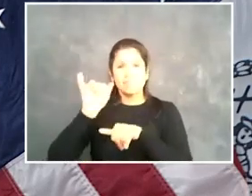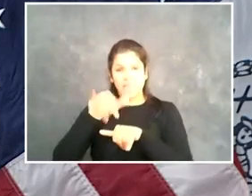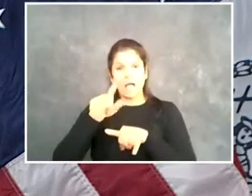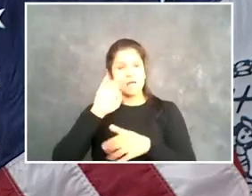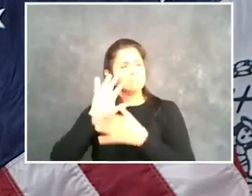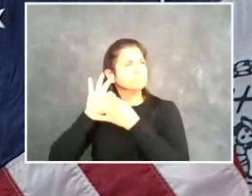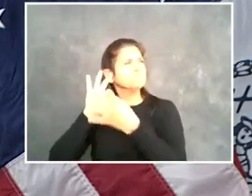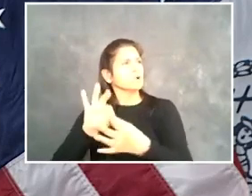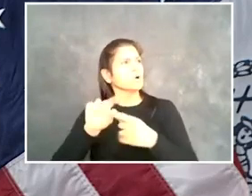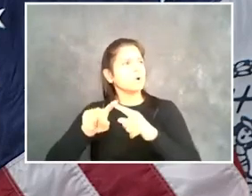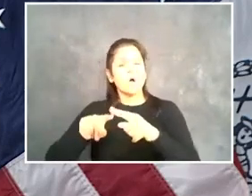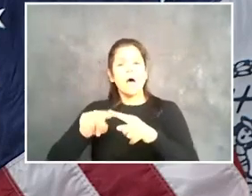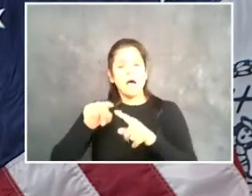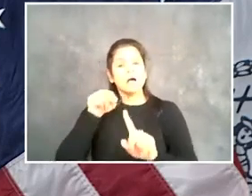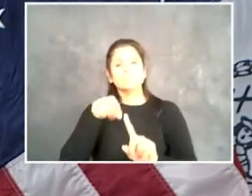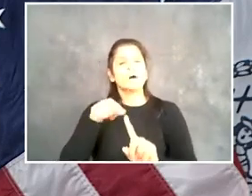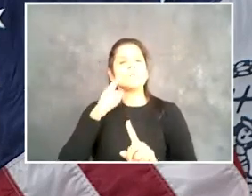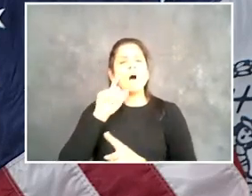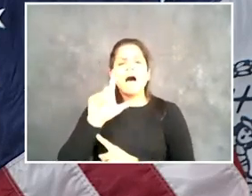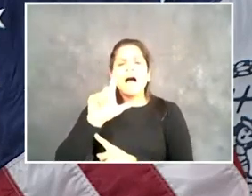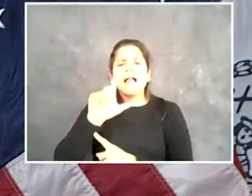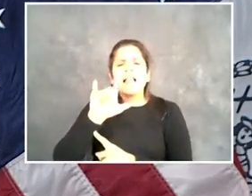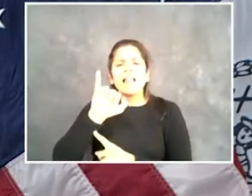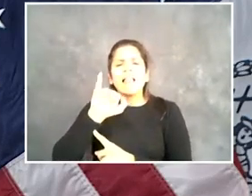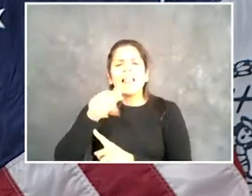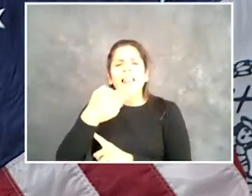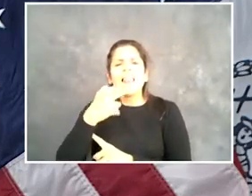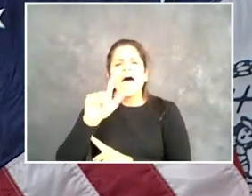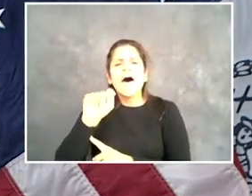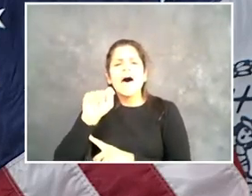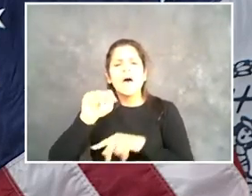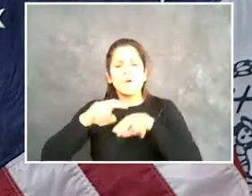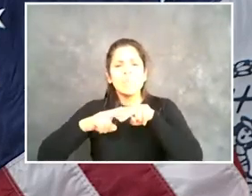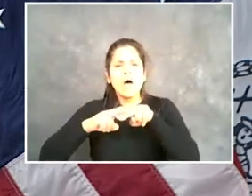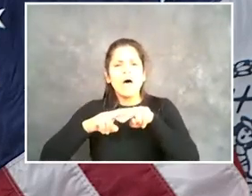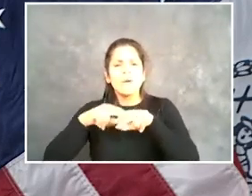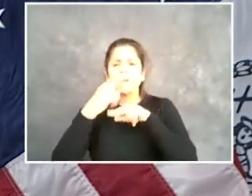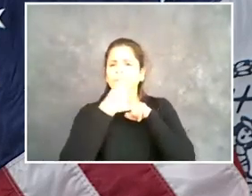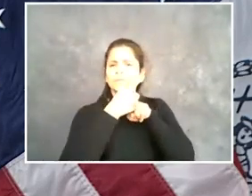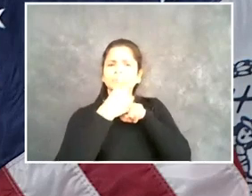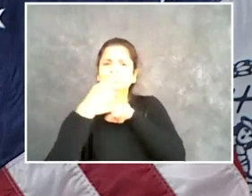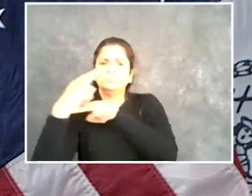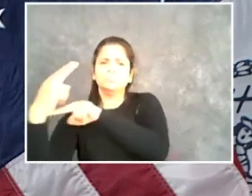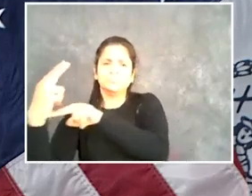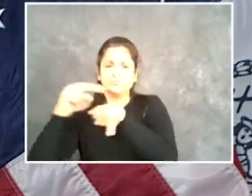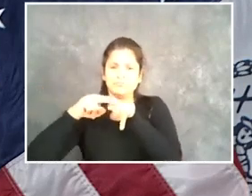YOU'RE LOOKING A LITTLE -- YOUR HAIR IS GETTING A LITTLE LONG THESE DAYS. JUST SEEING IF THAT'S IN YOUR